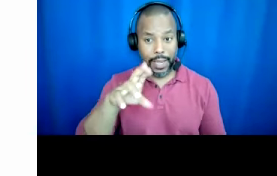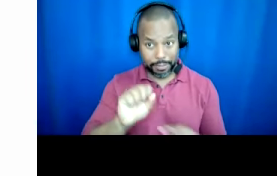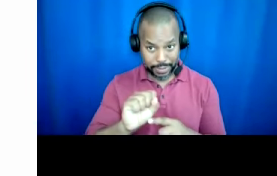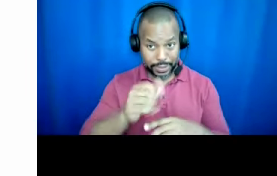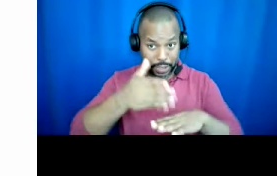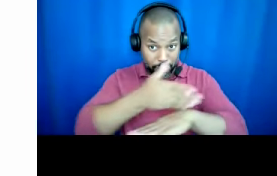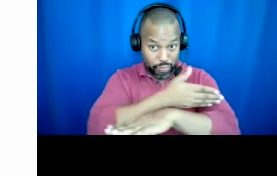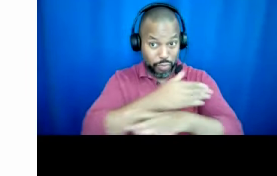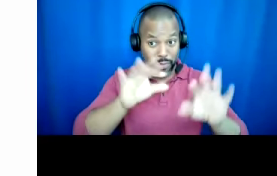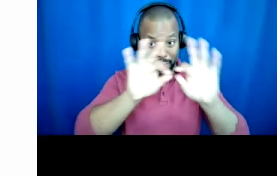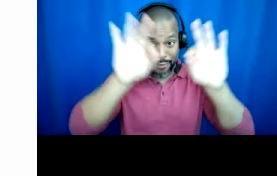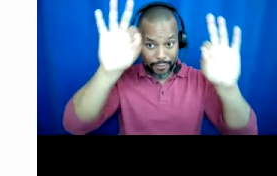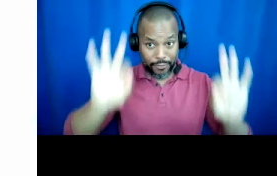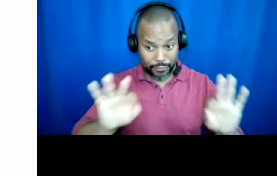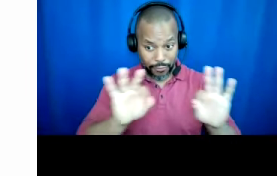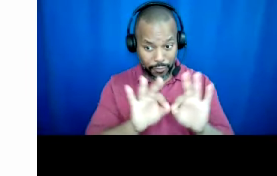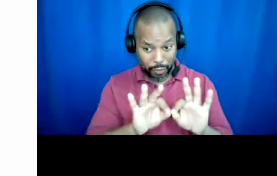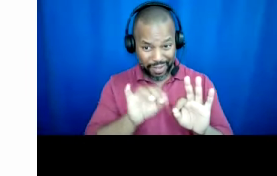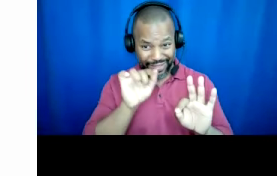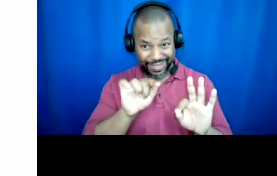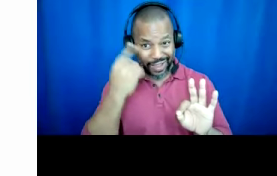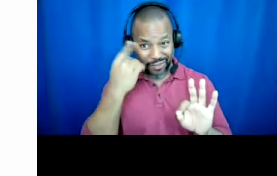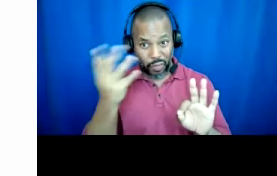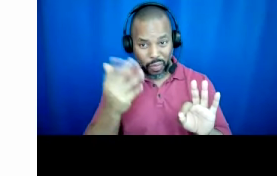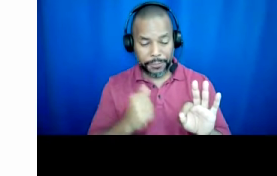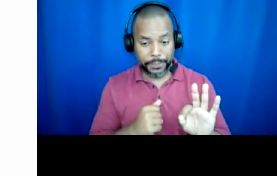speak to projects that fall